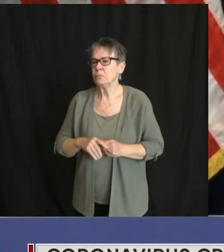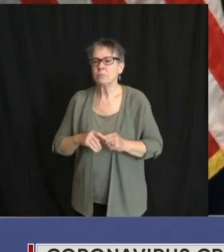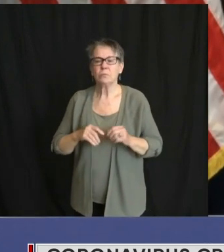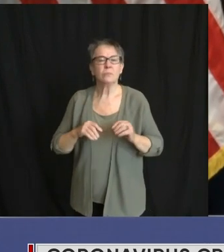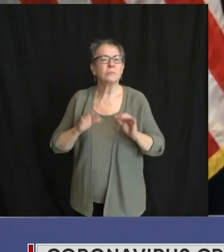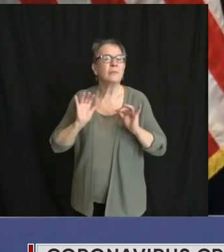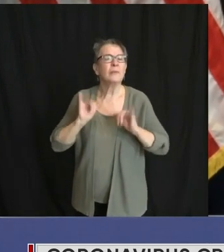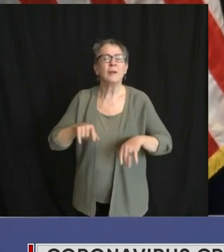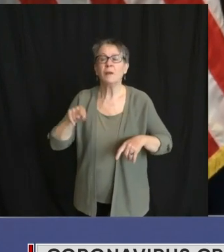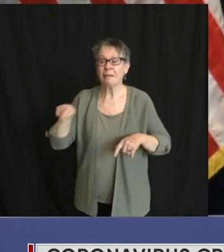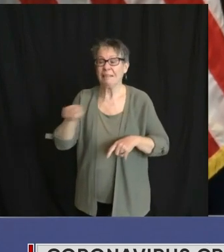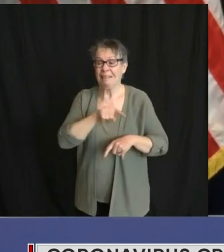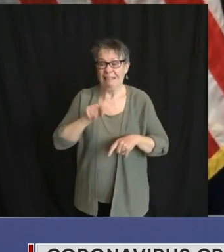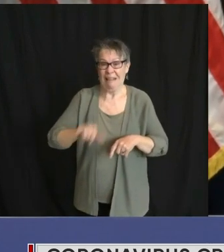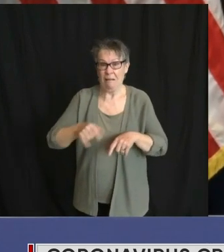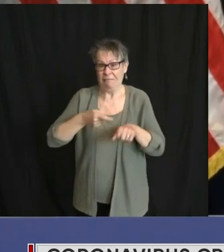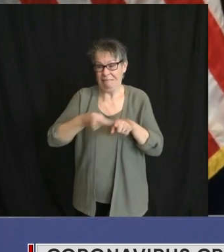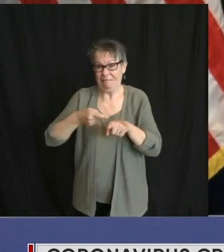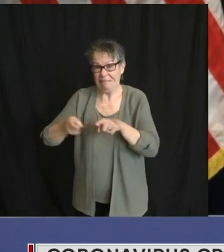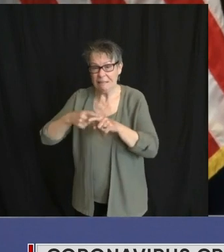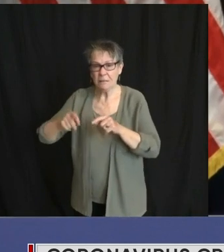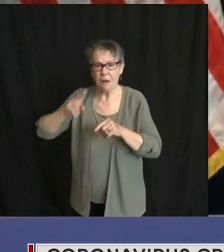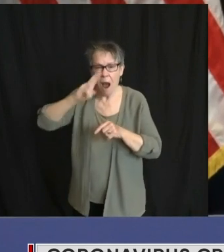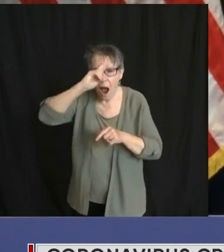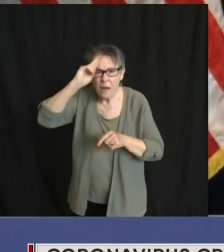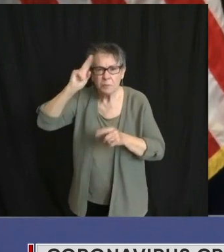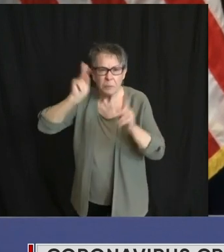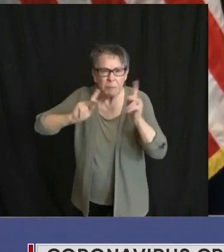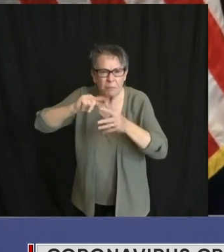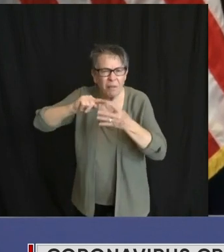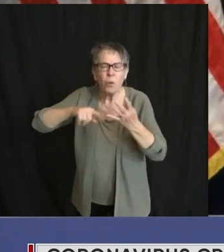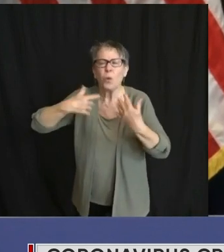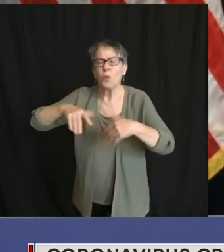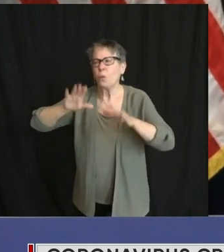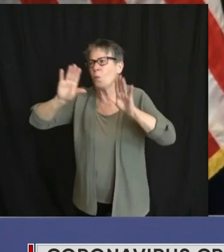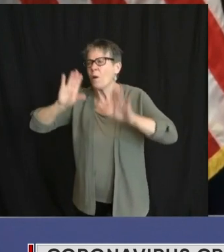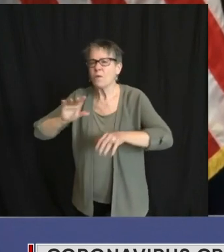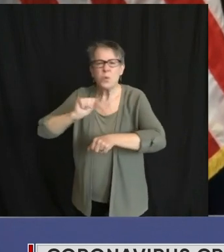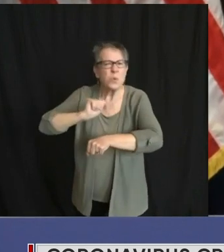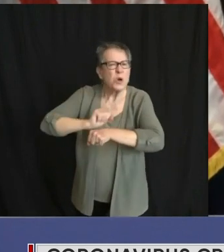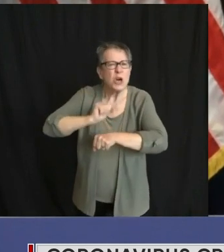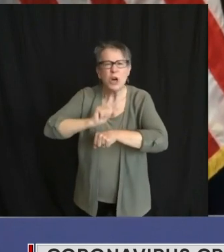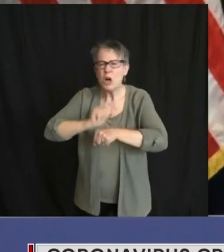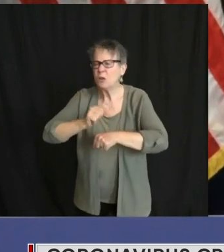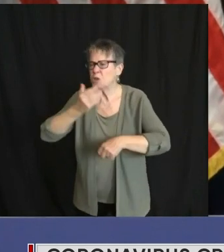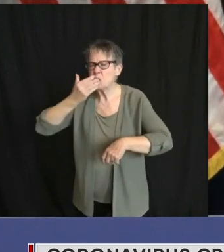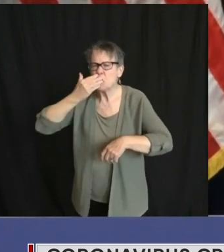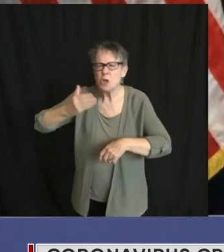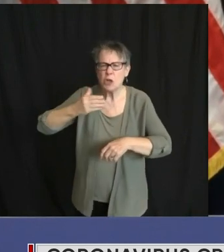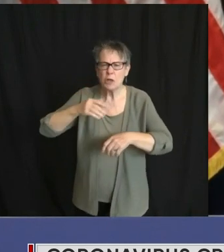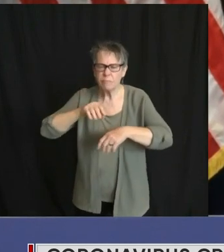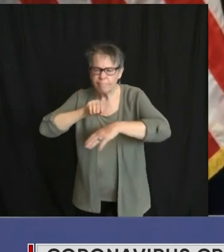THE HEALTHCARE SYSTEMS HAVE DONE AN ALMOST UNIVERSALLY